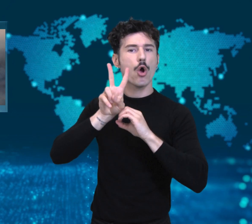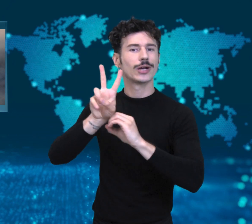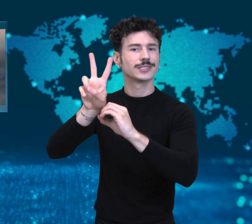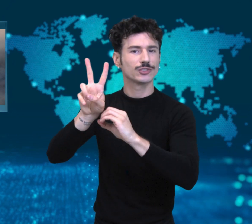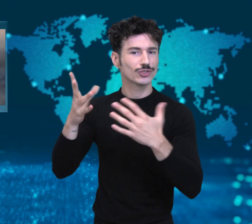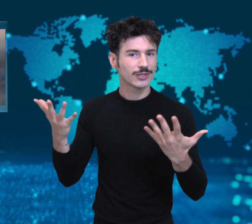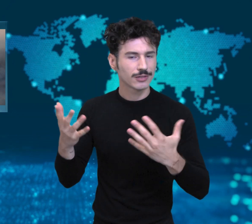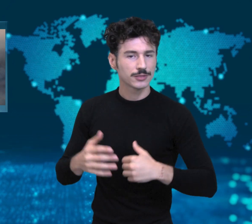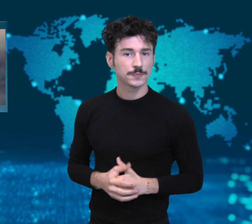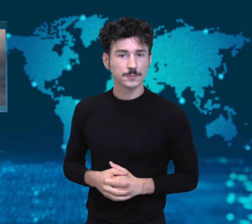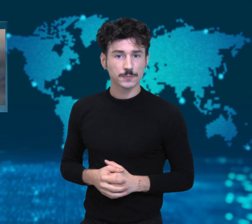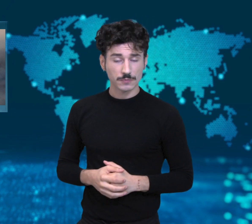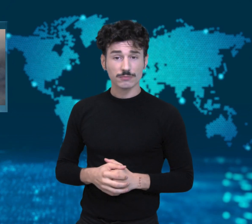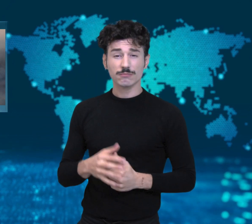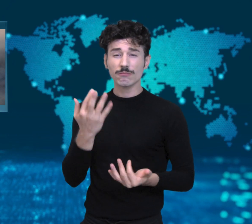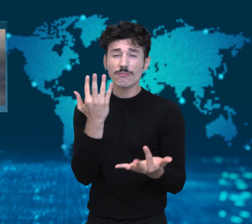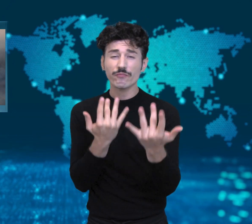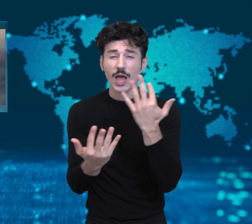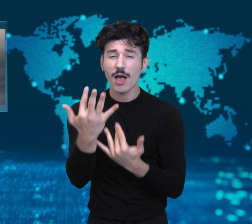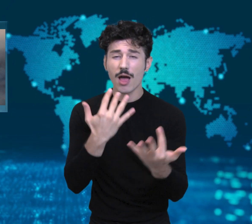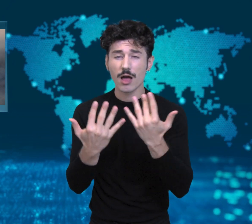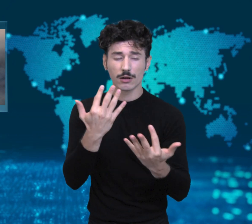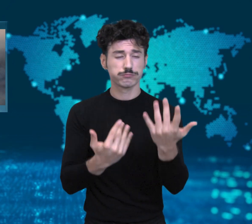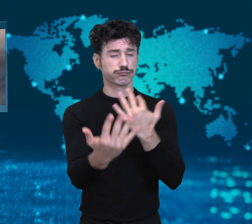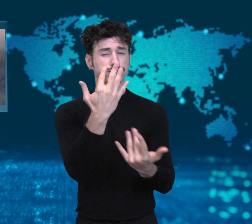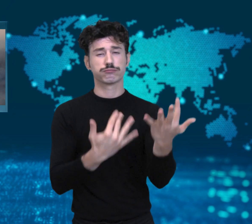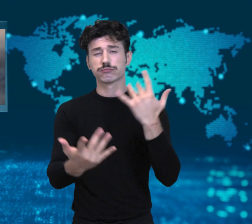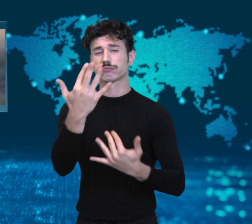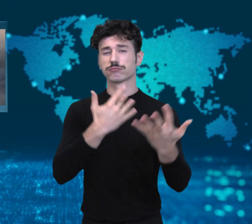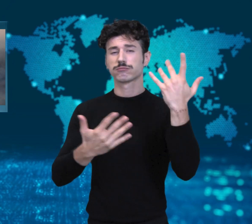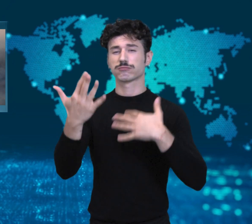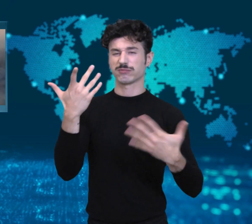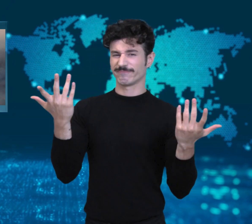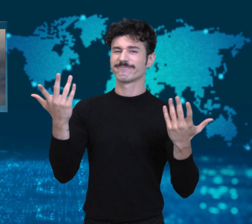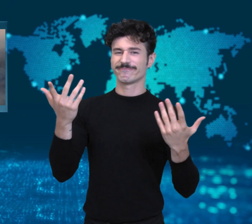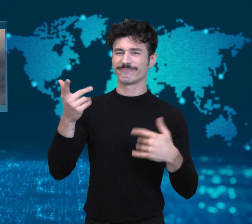Fires have the opposite effect by releasing carbon dioxide